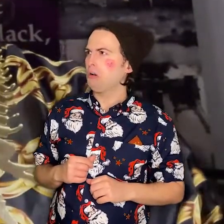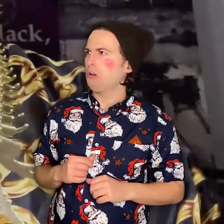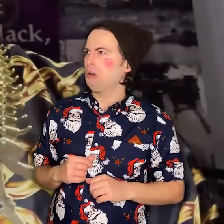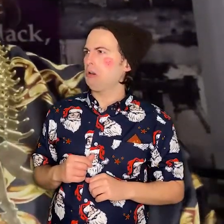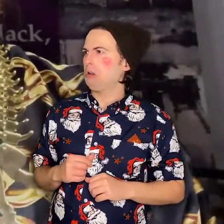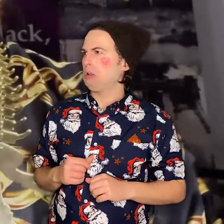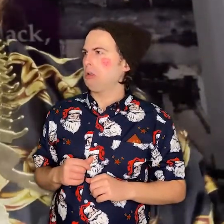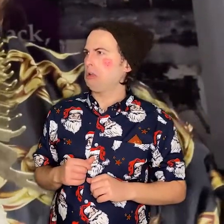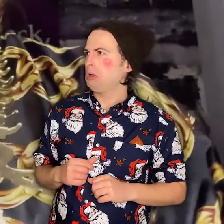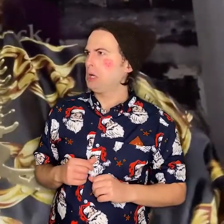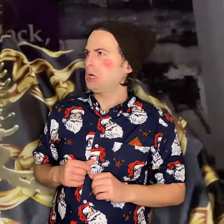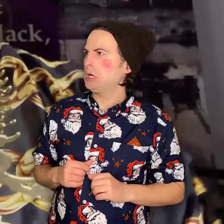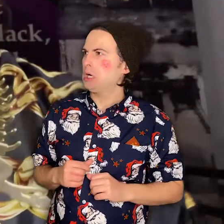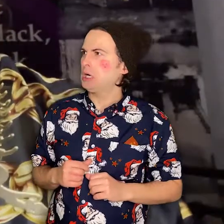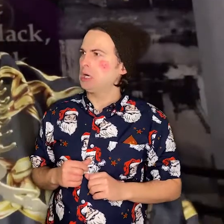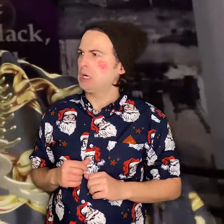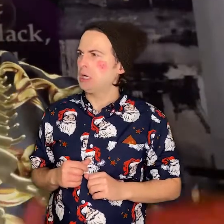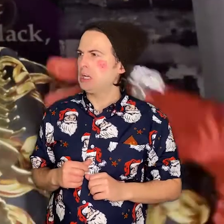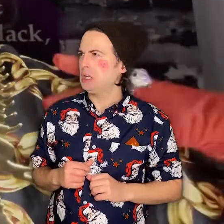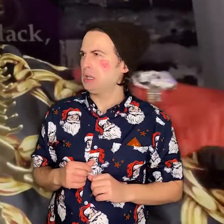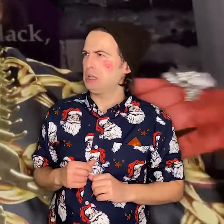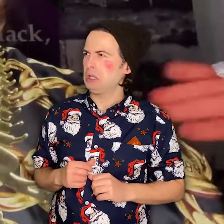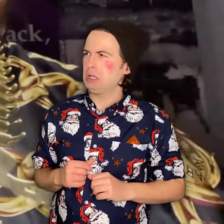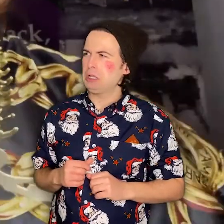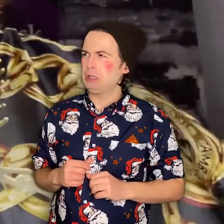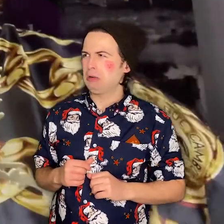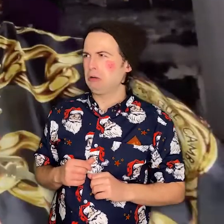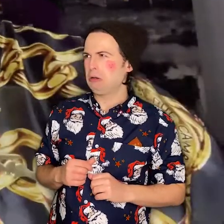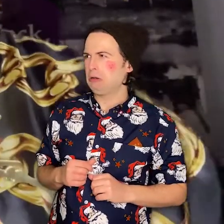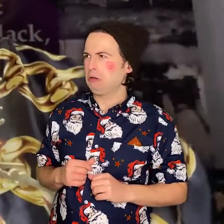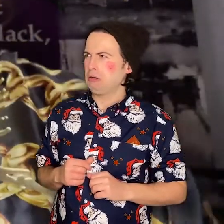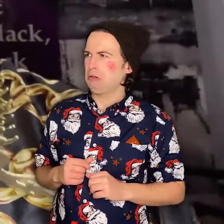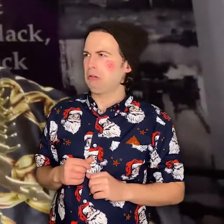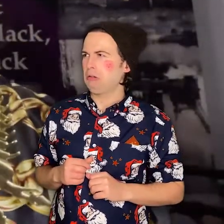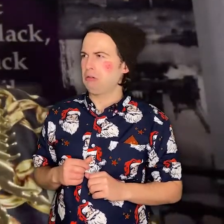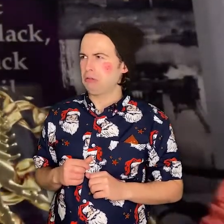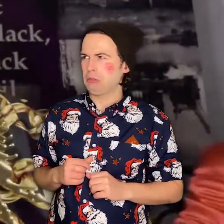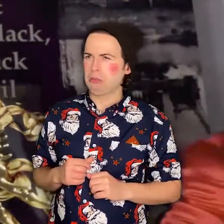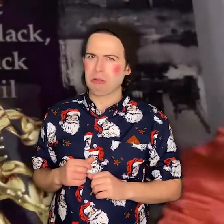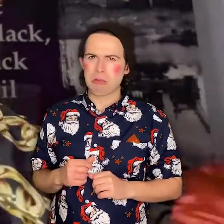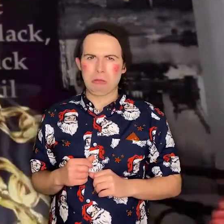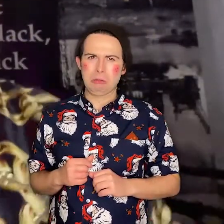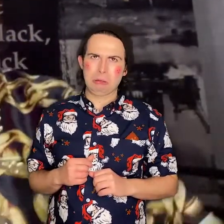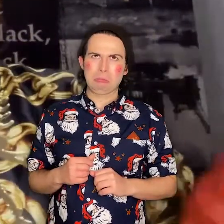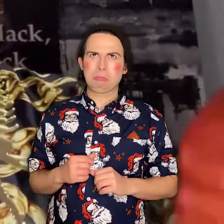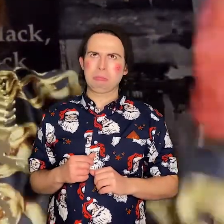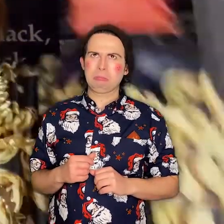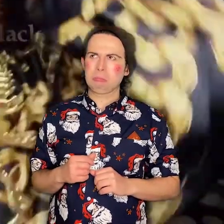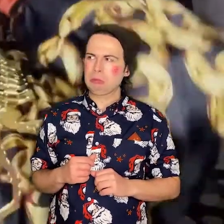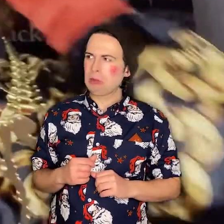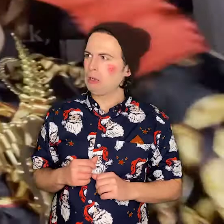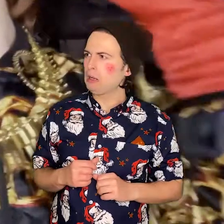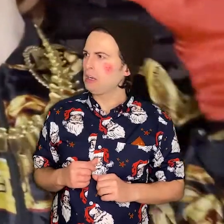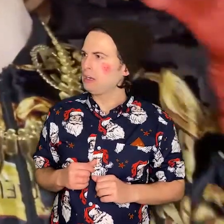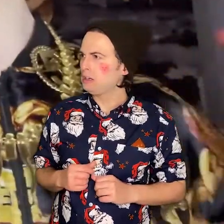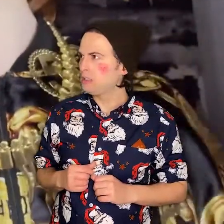That’s better. There is only one Real Dame of Pantoland and it’s me!